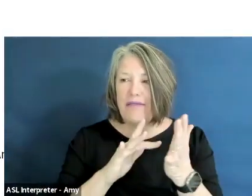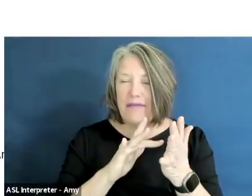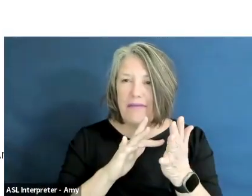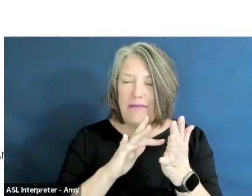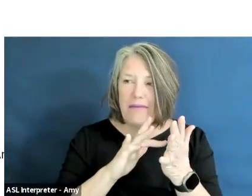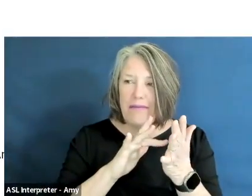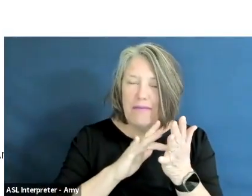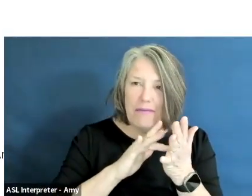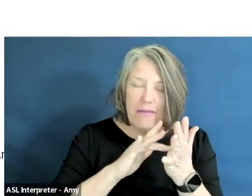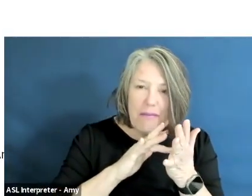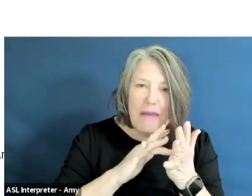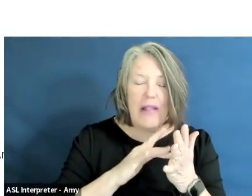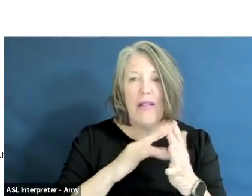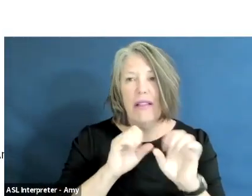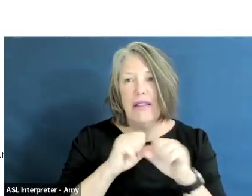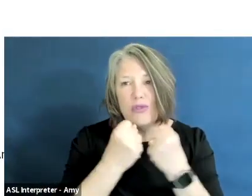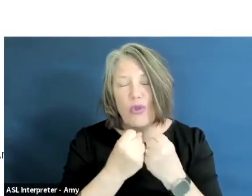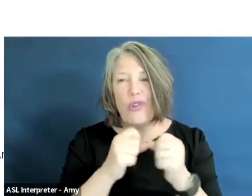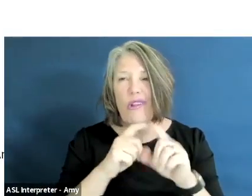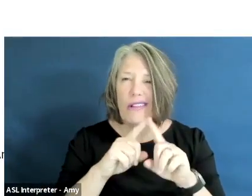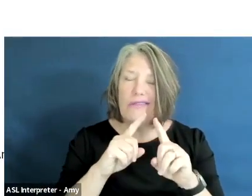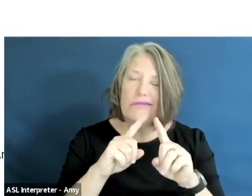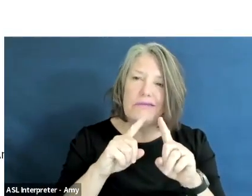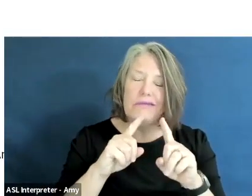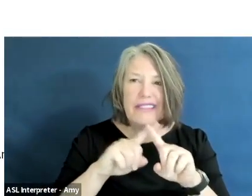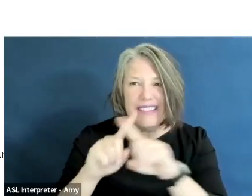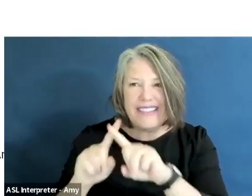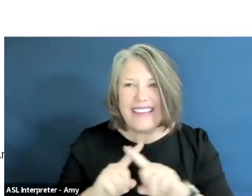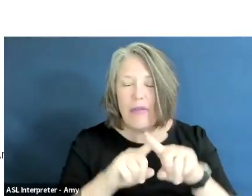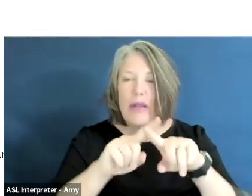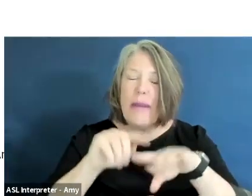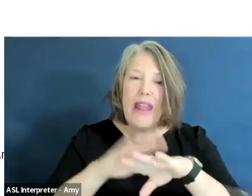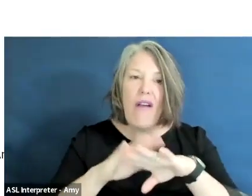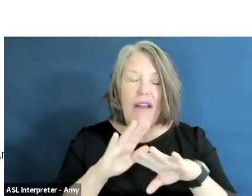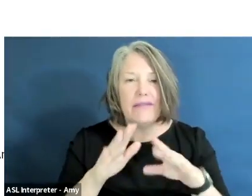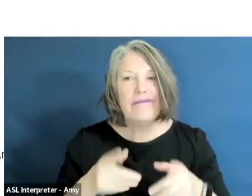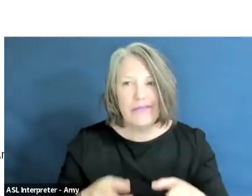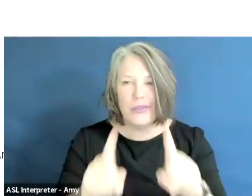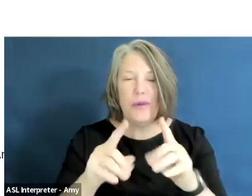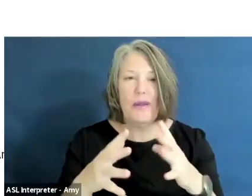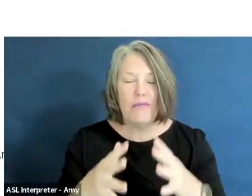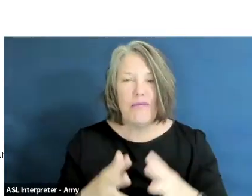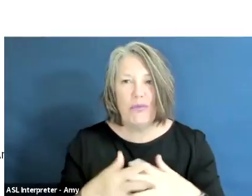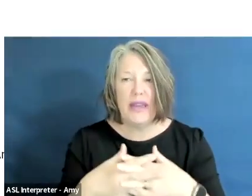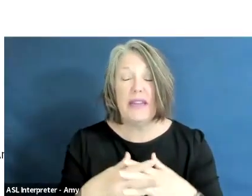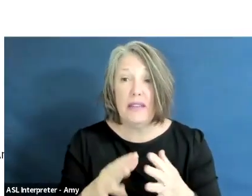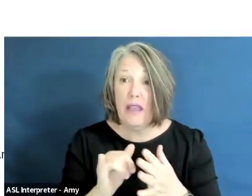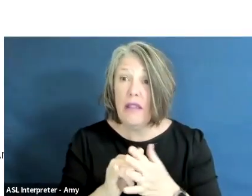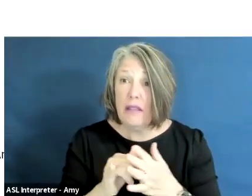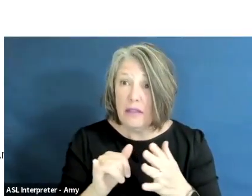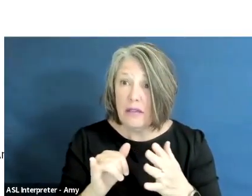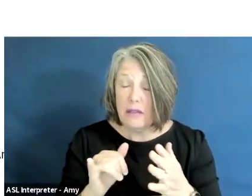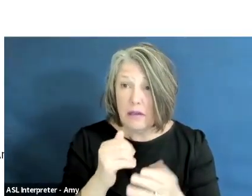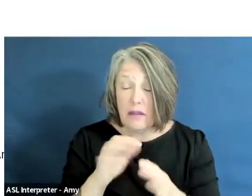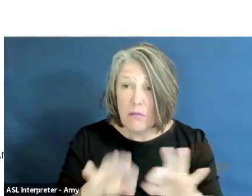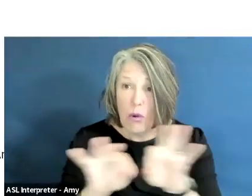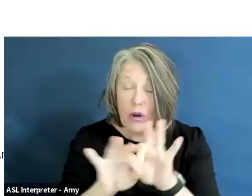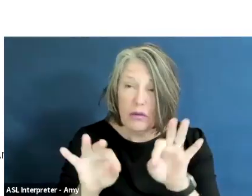that may be different for people during pregnancy. These are all important to realize that preparing people for pregnancy are great ways to